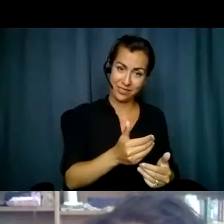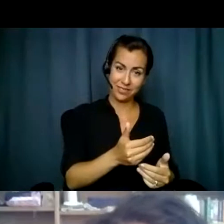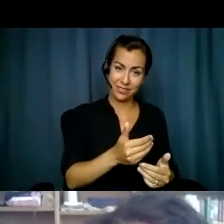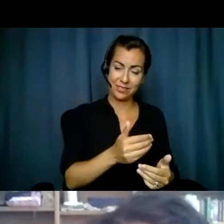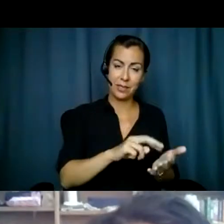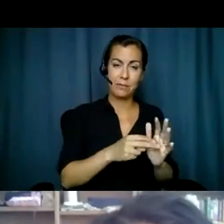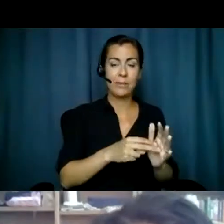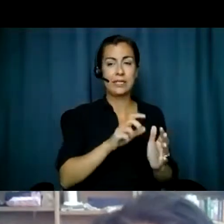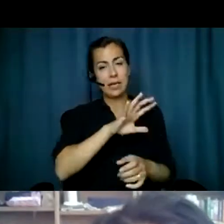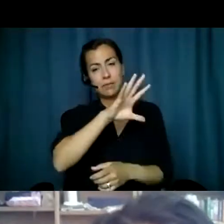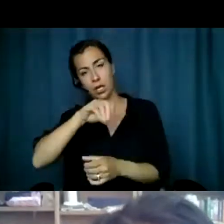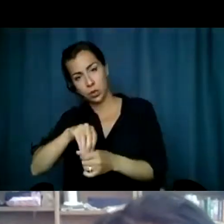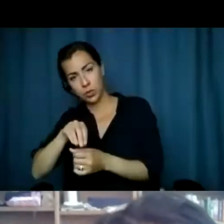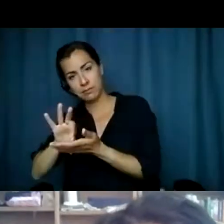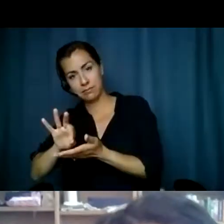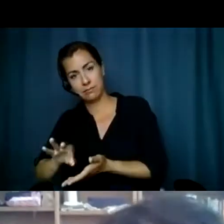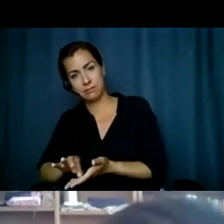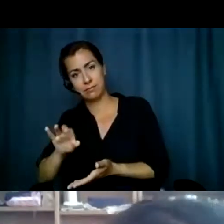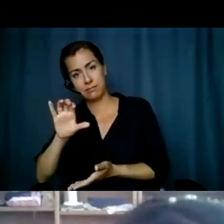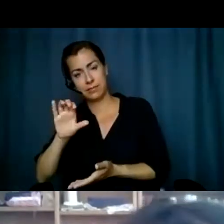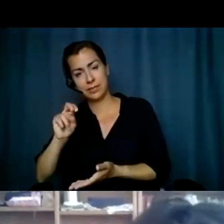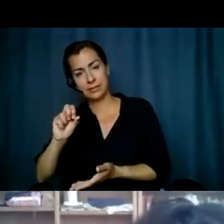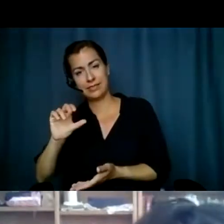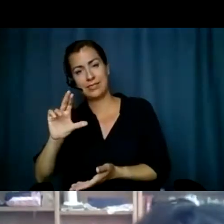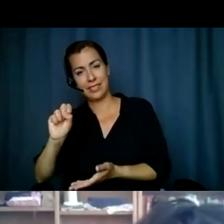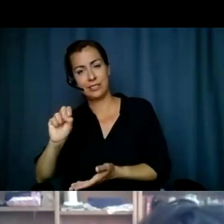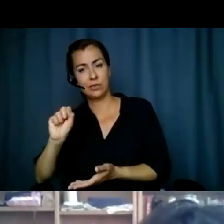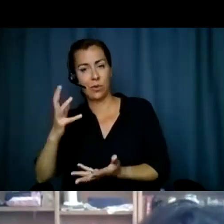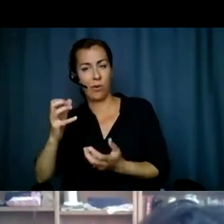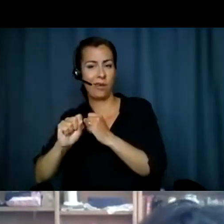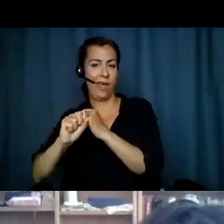get people to the polls, well - and there aren't any polls in